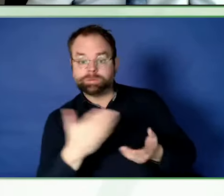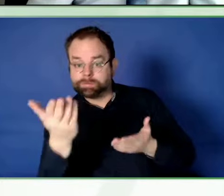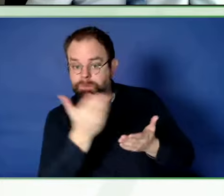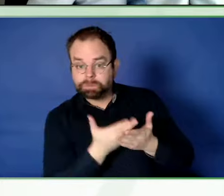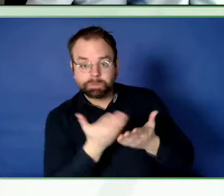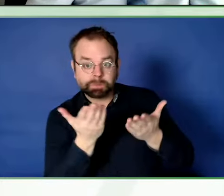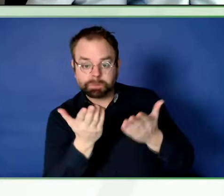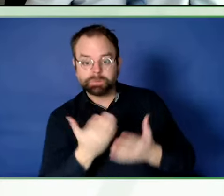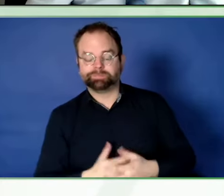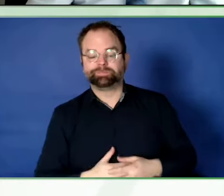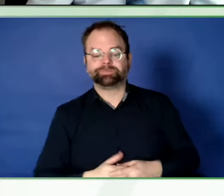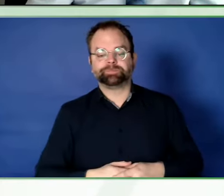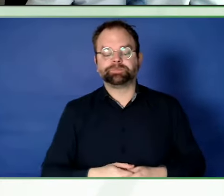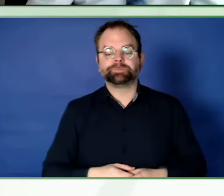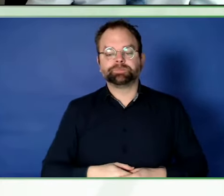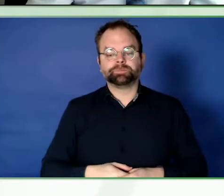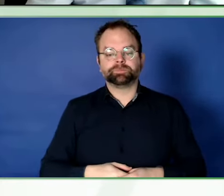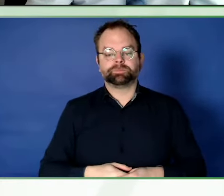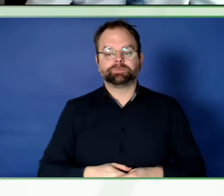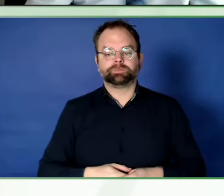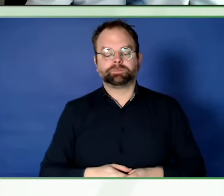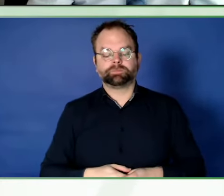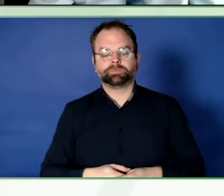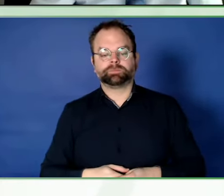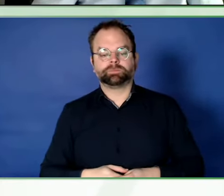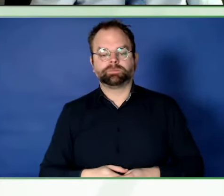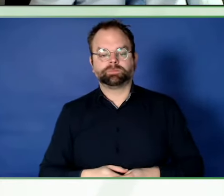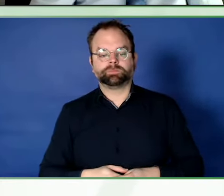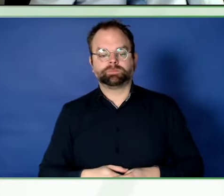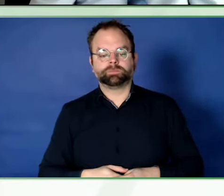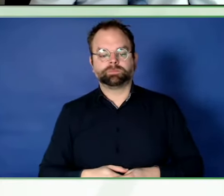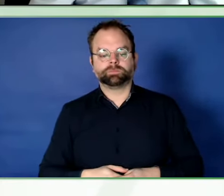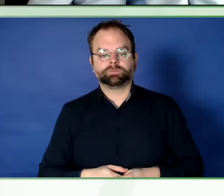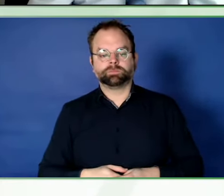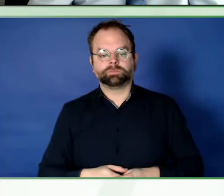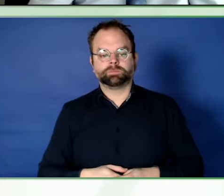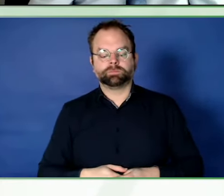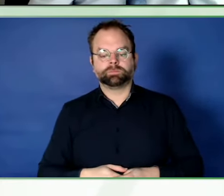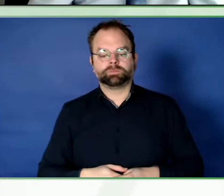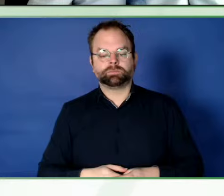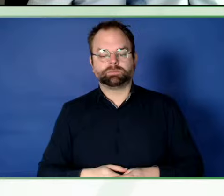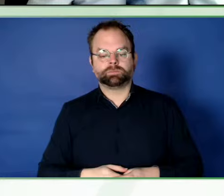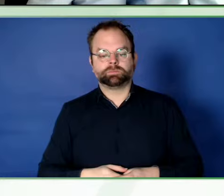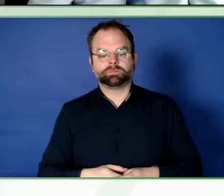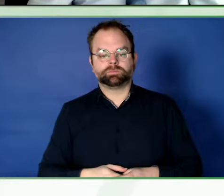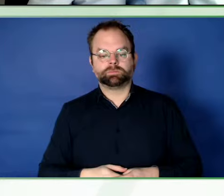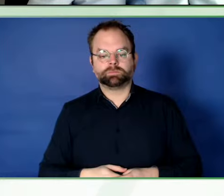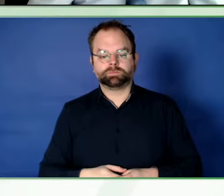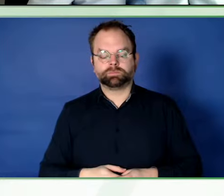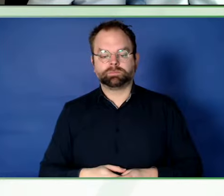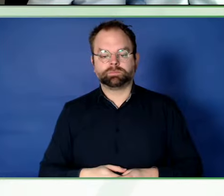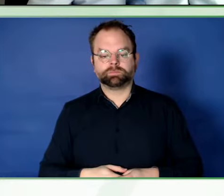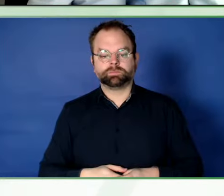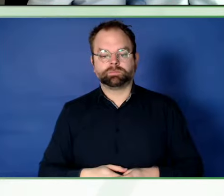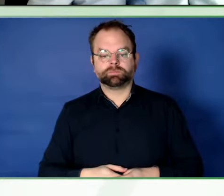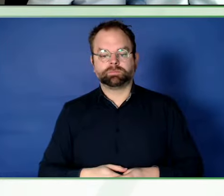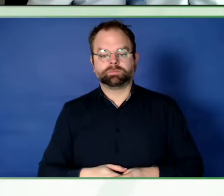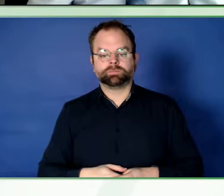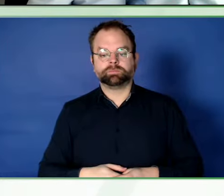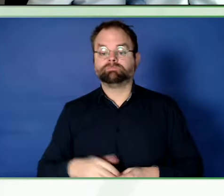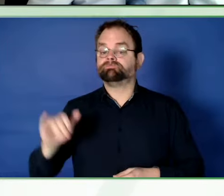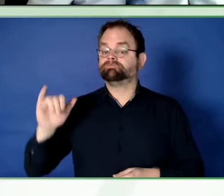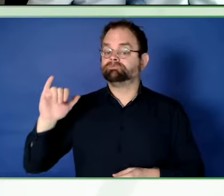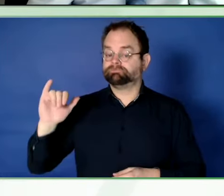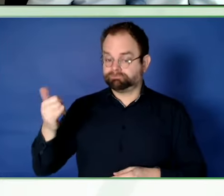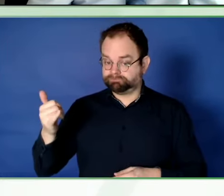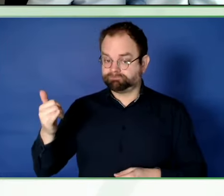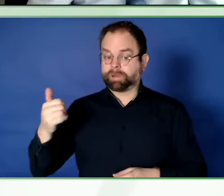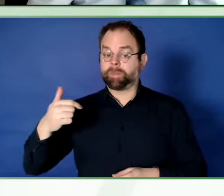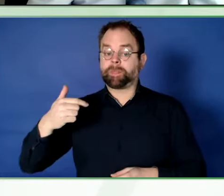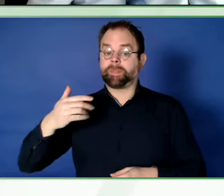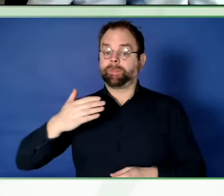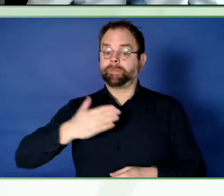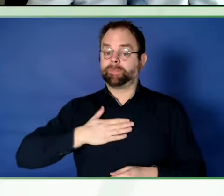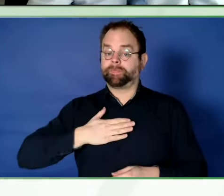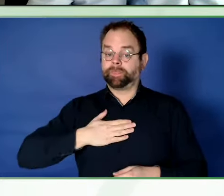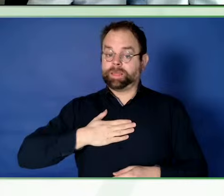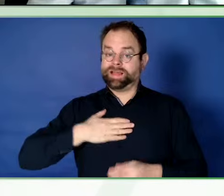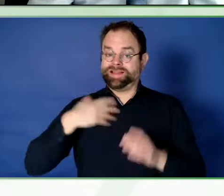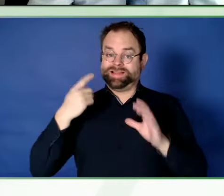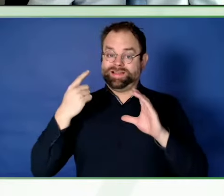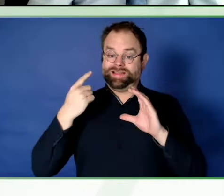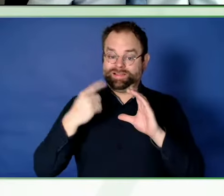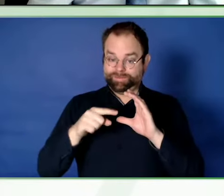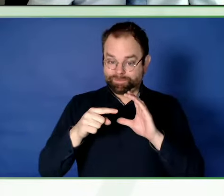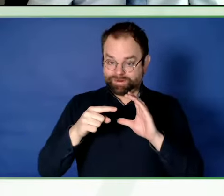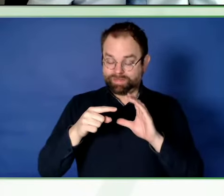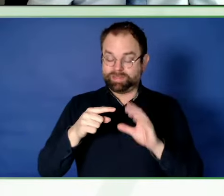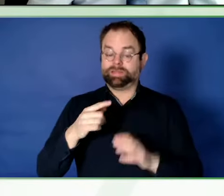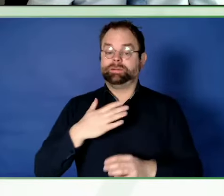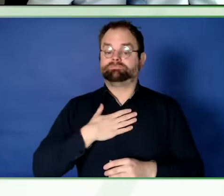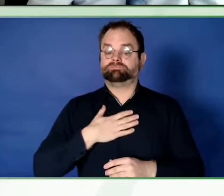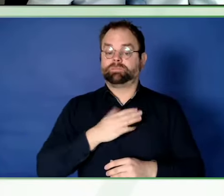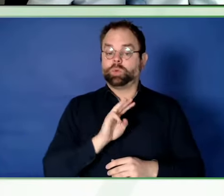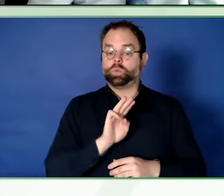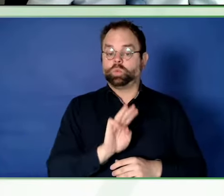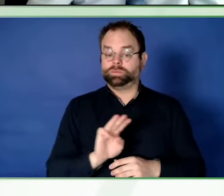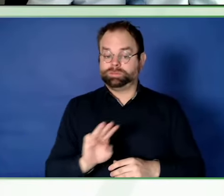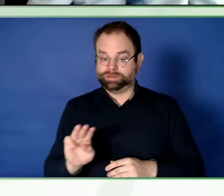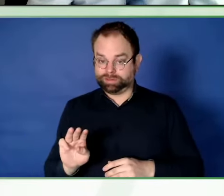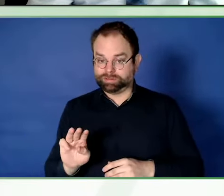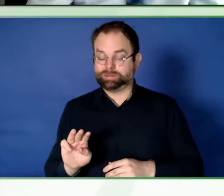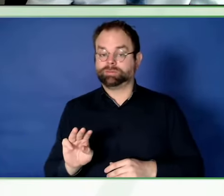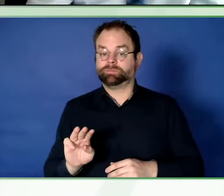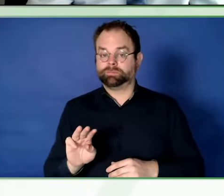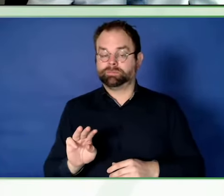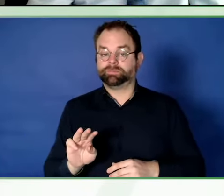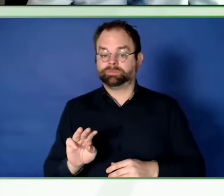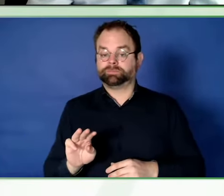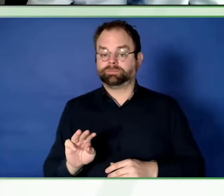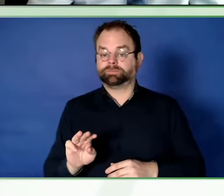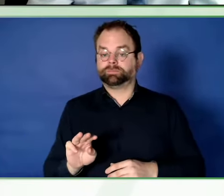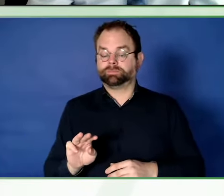My email and website is open to you, and we are happy to collaborate and connect with